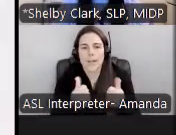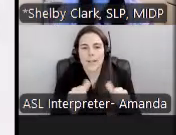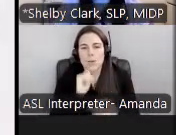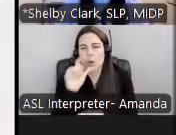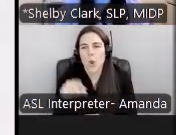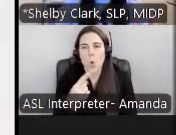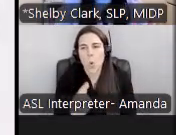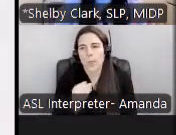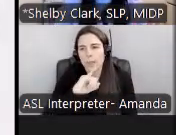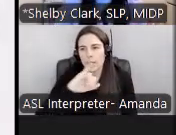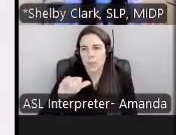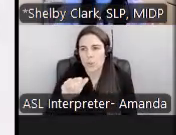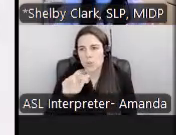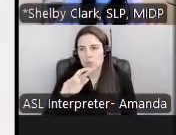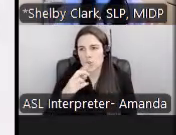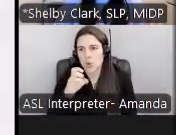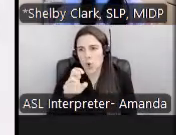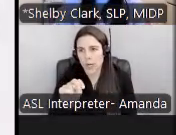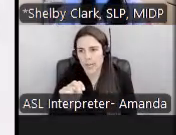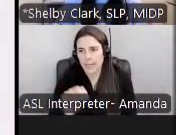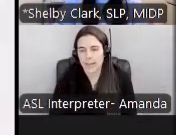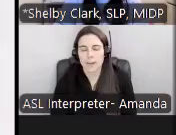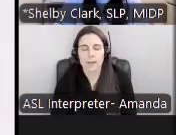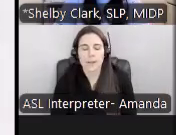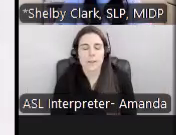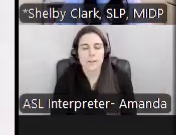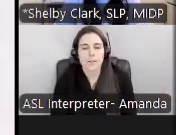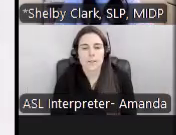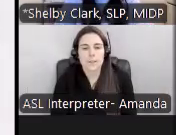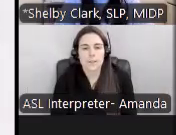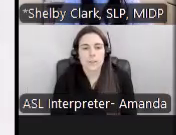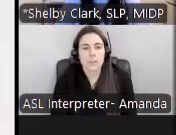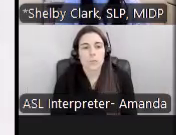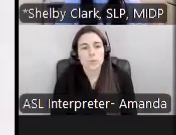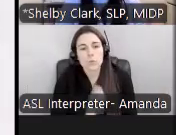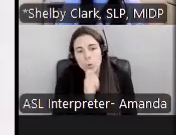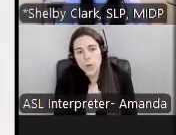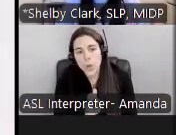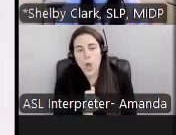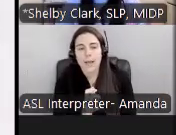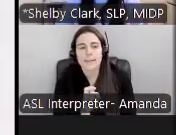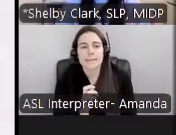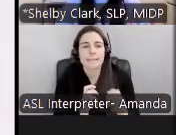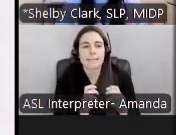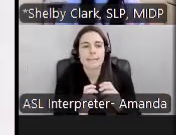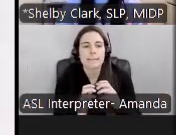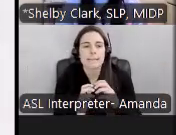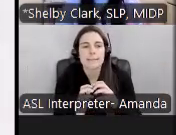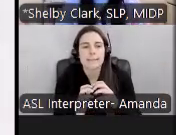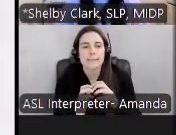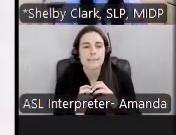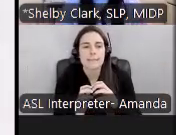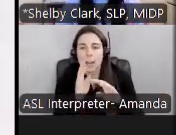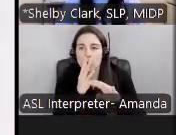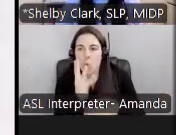So we're not necessarily tearing down her jargon, but we're using it as building material for the walls.